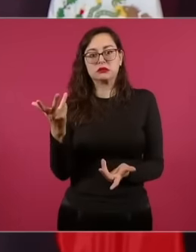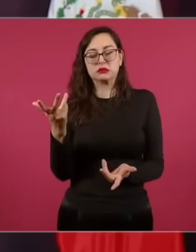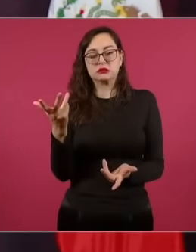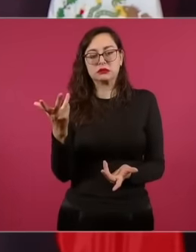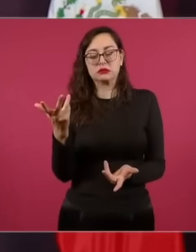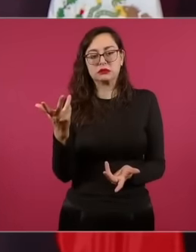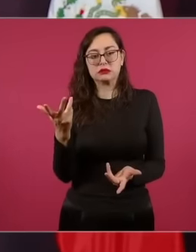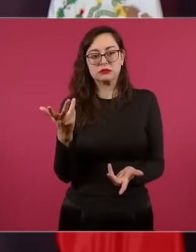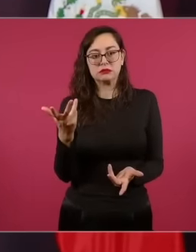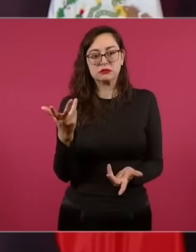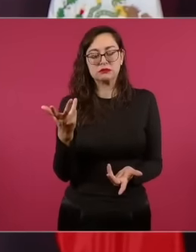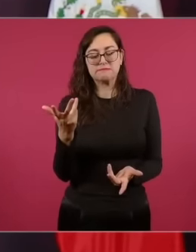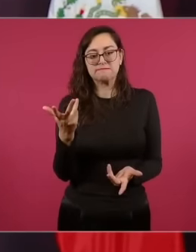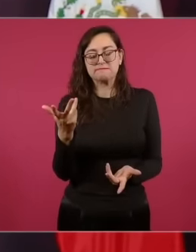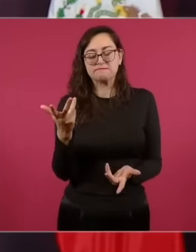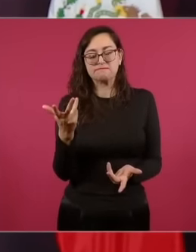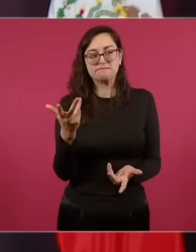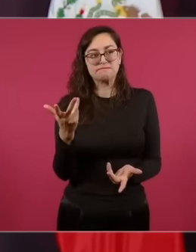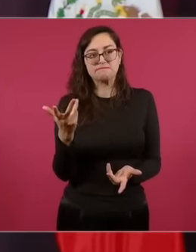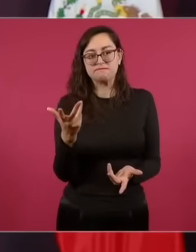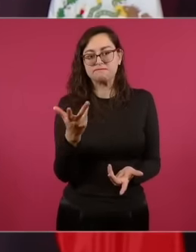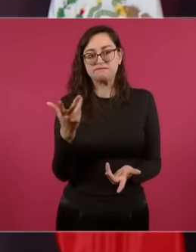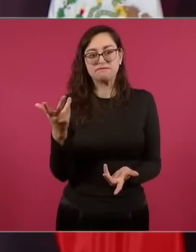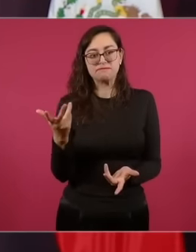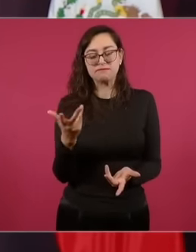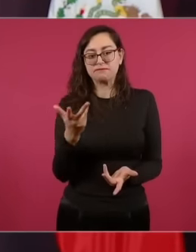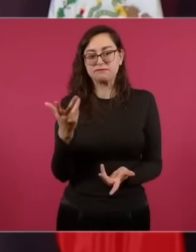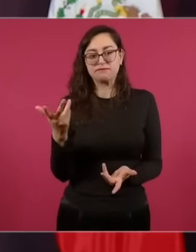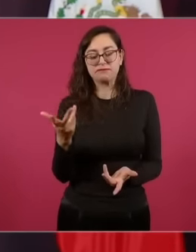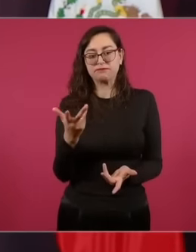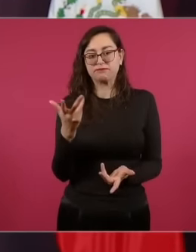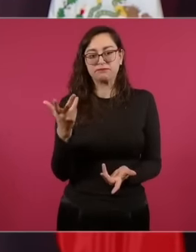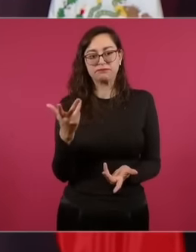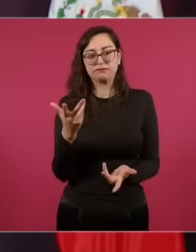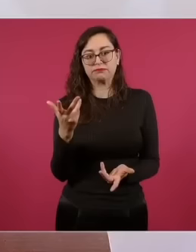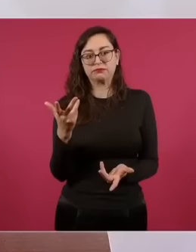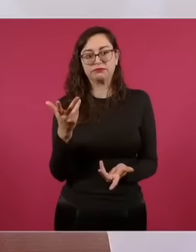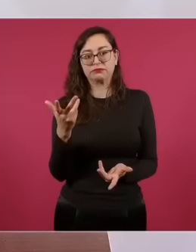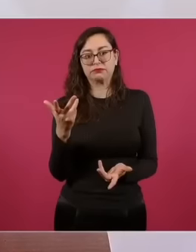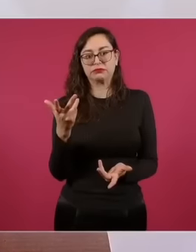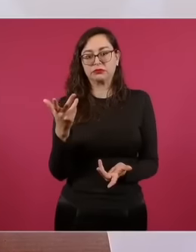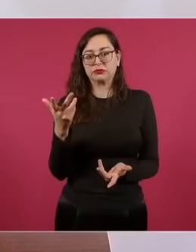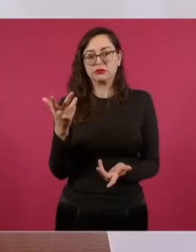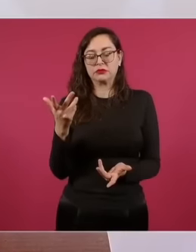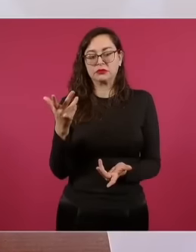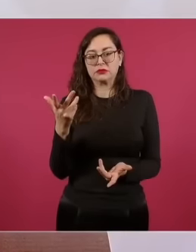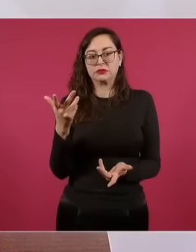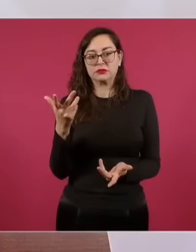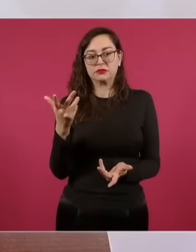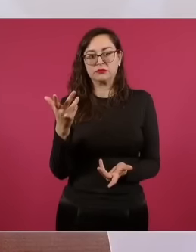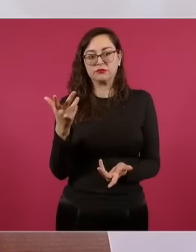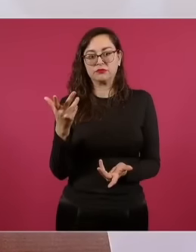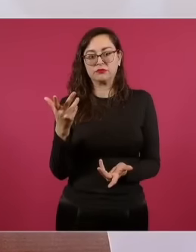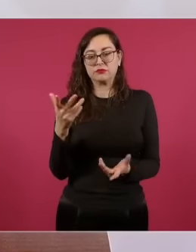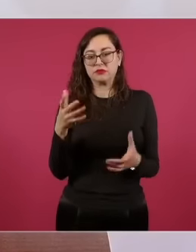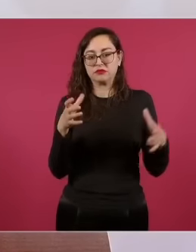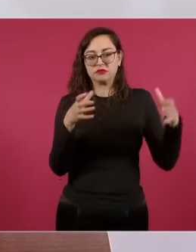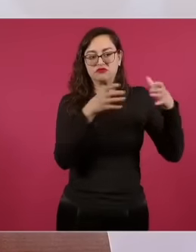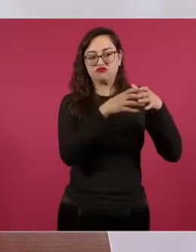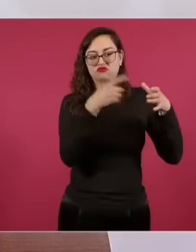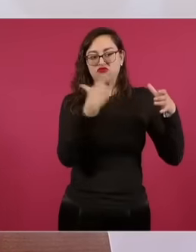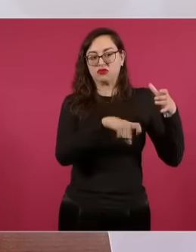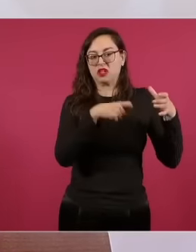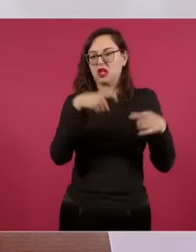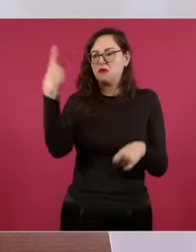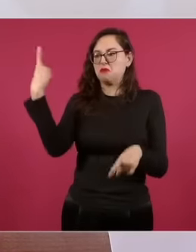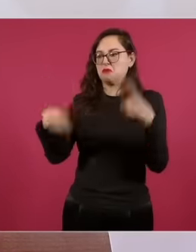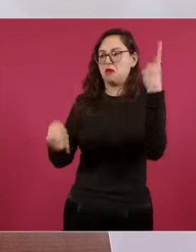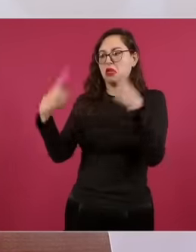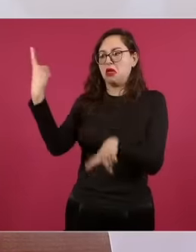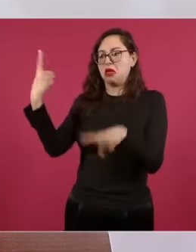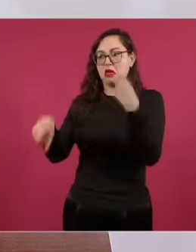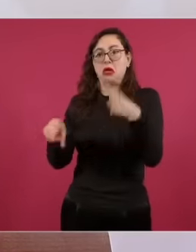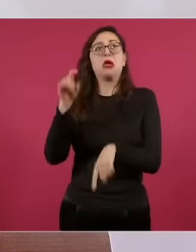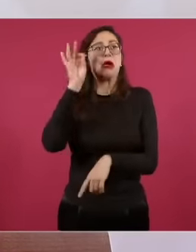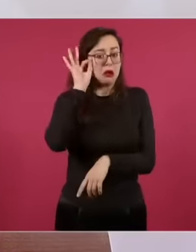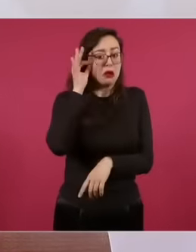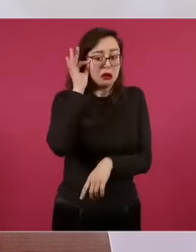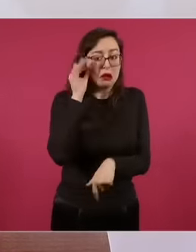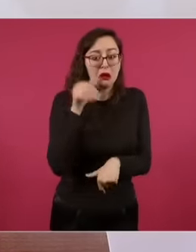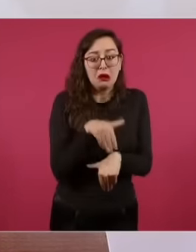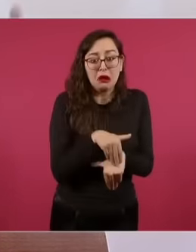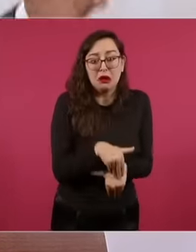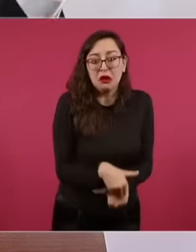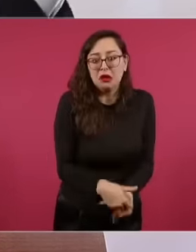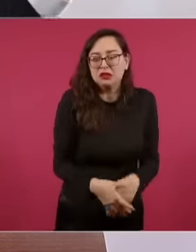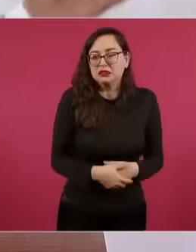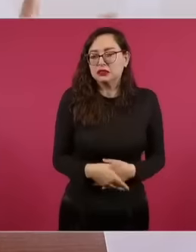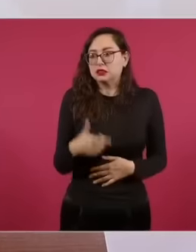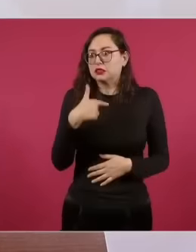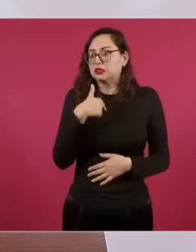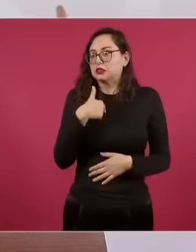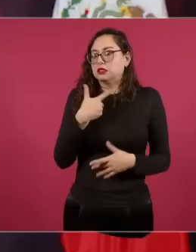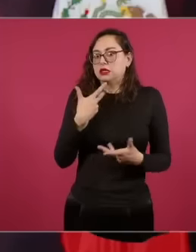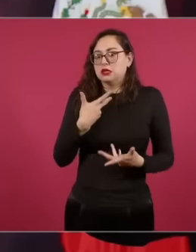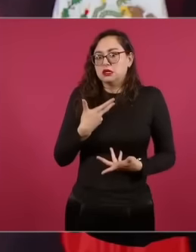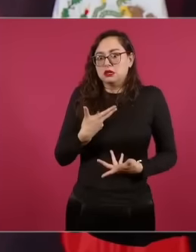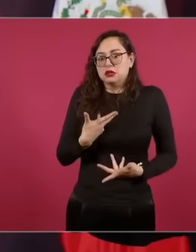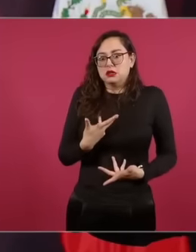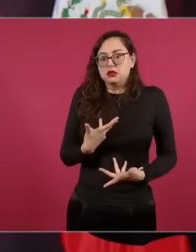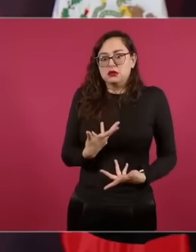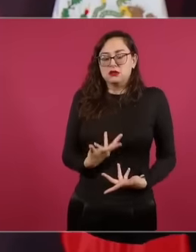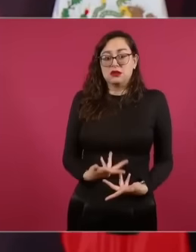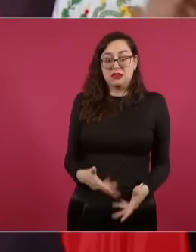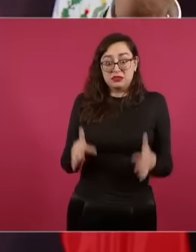puppets of the oligarchs who They have looted Mexico, how am I going to retire